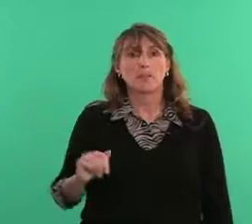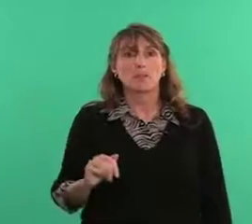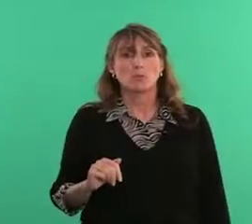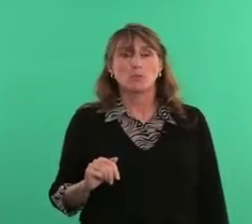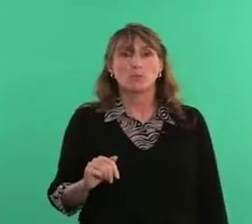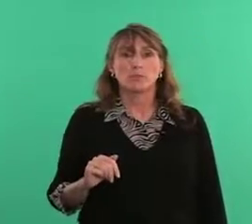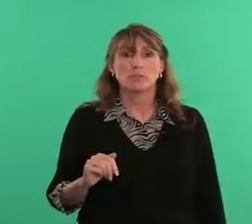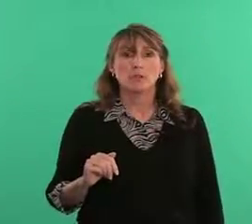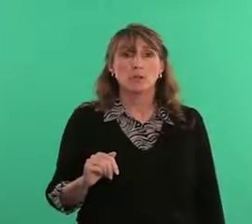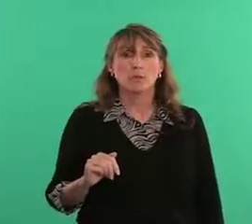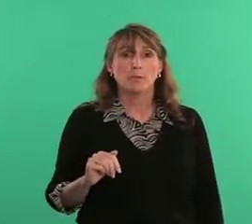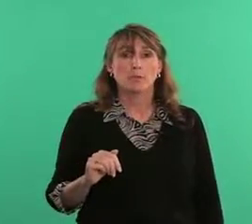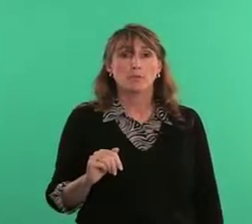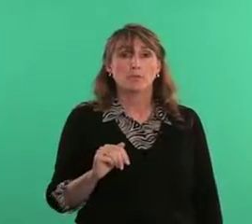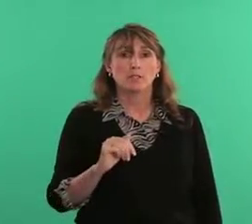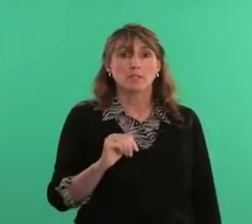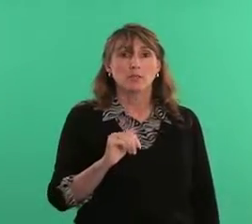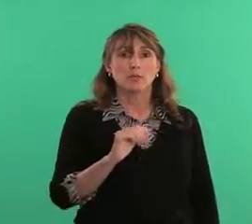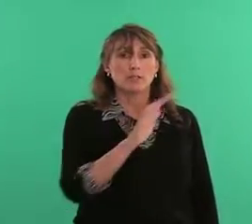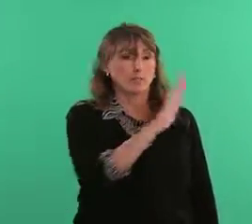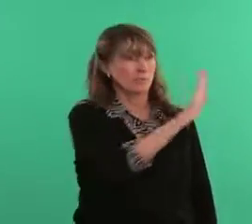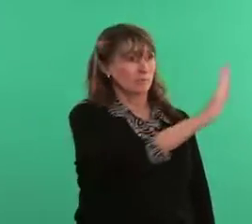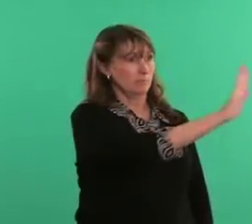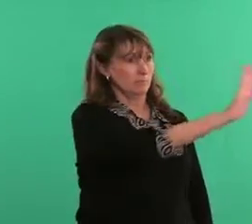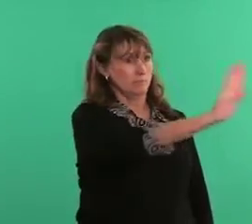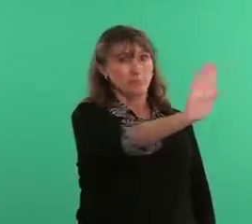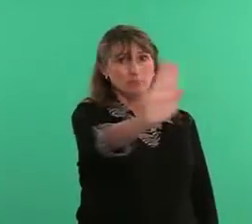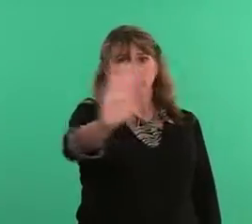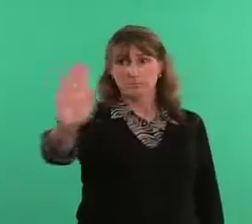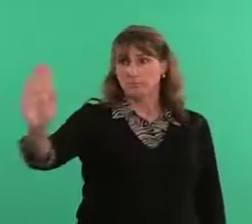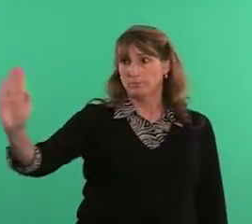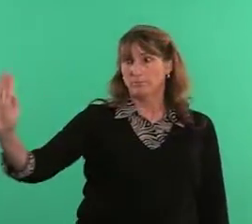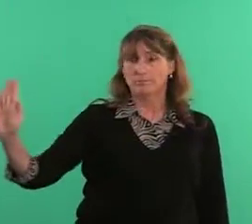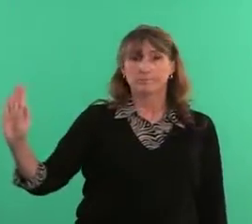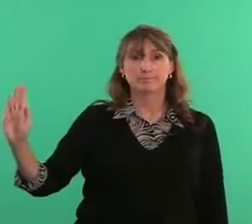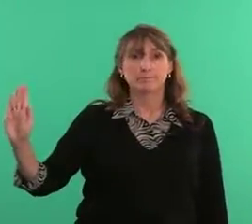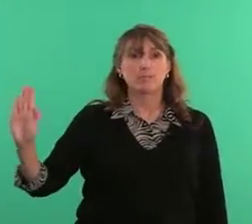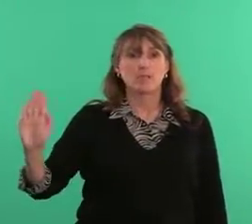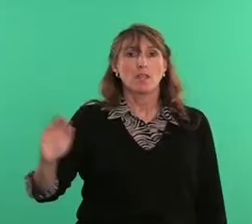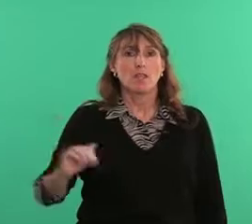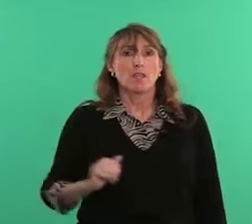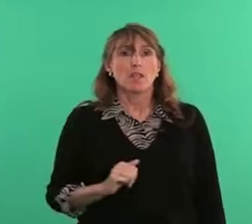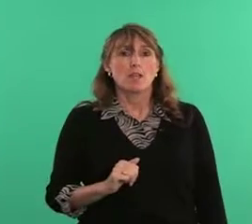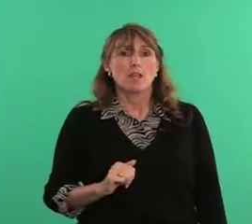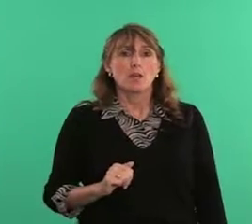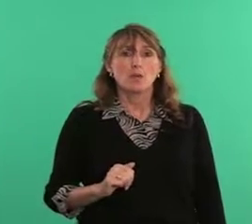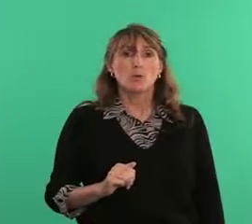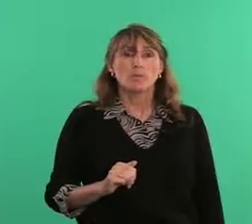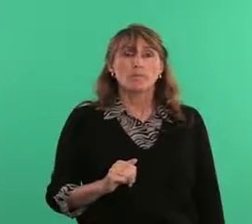your, your plural, yours who